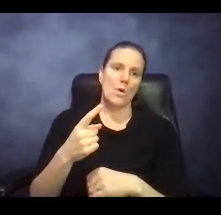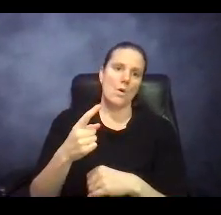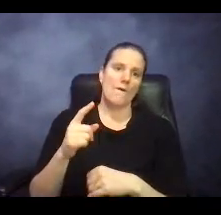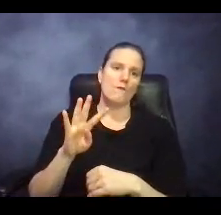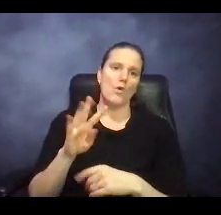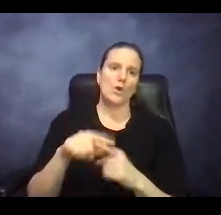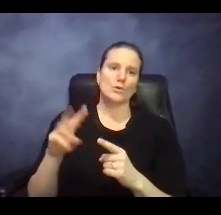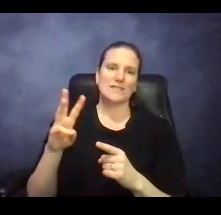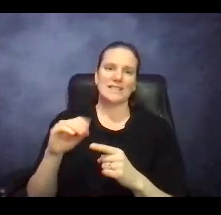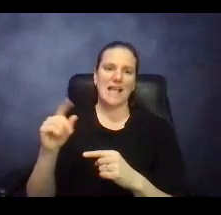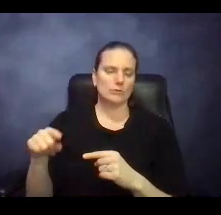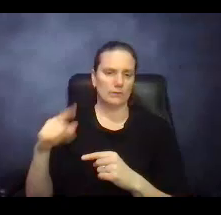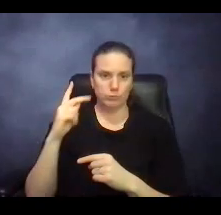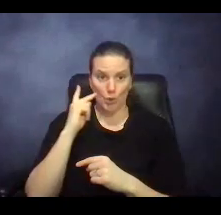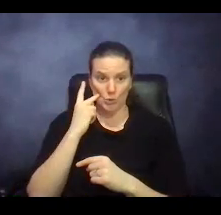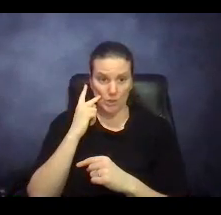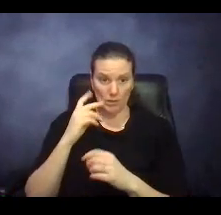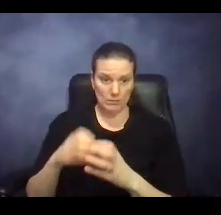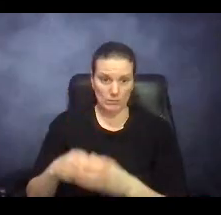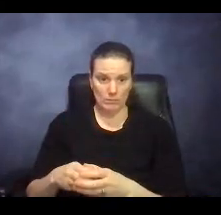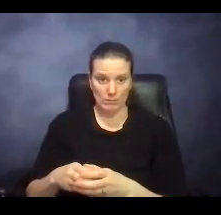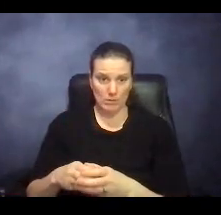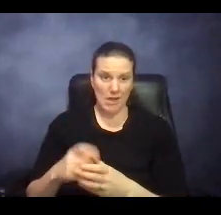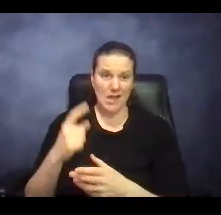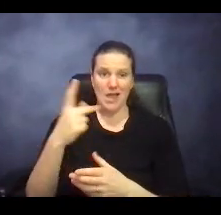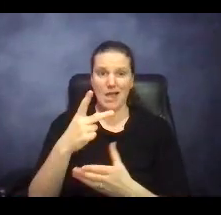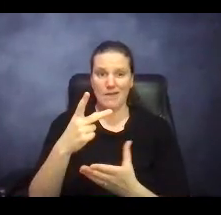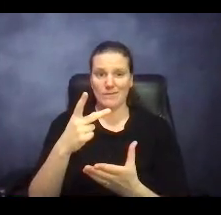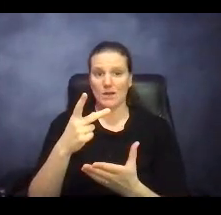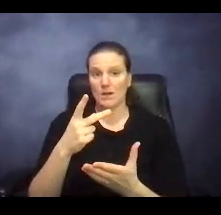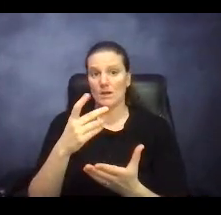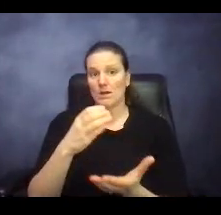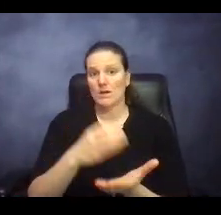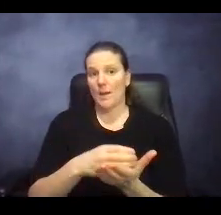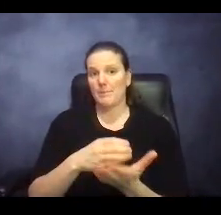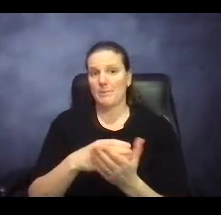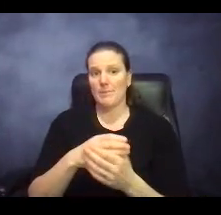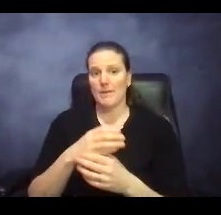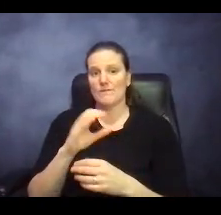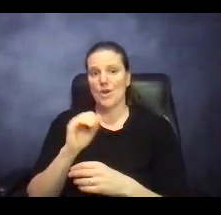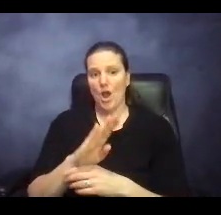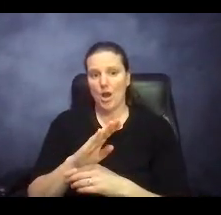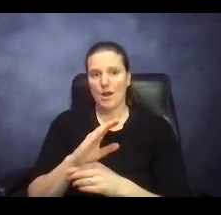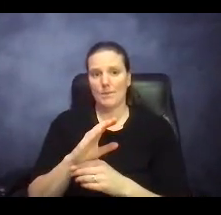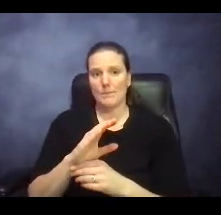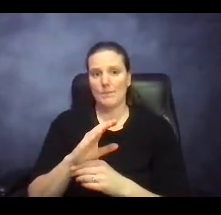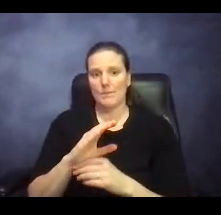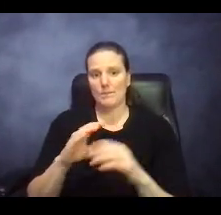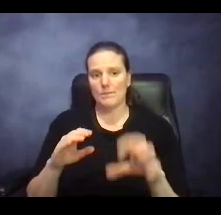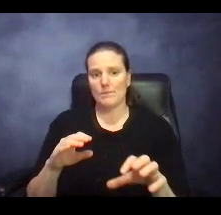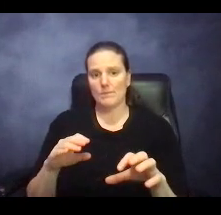of concentrated protein. And then half a cup of your carbohydrates. So half the plate vegetables, quarter of it